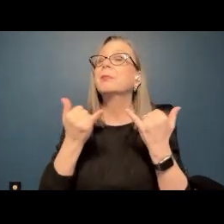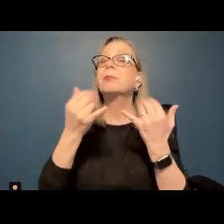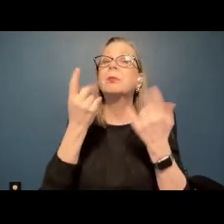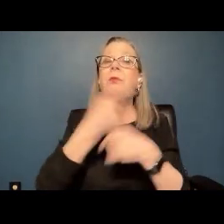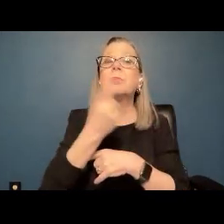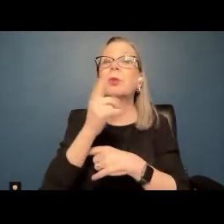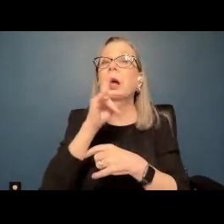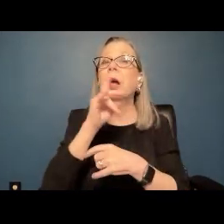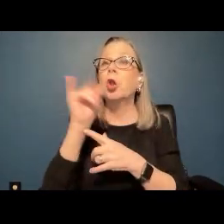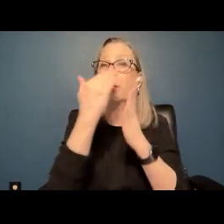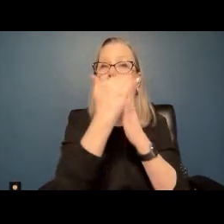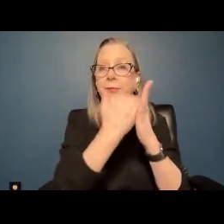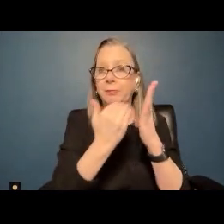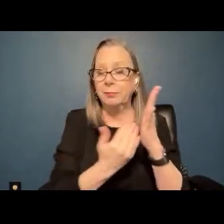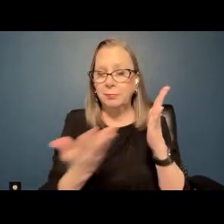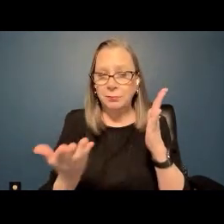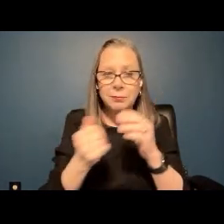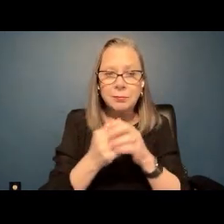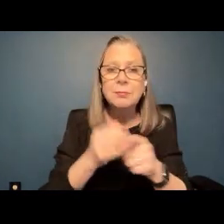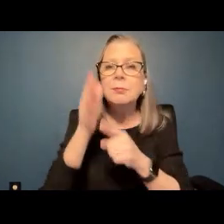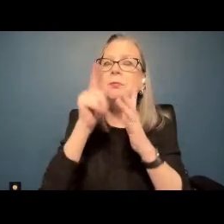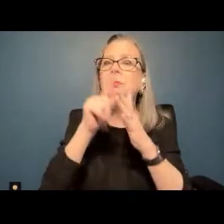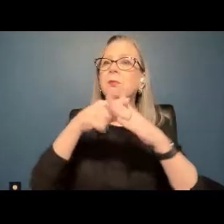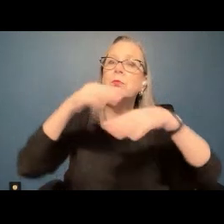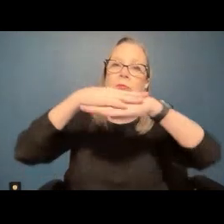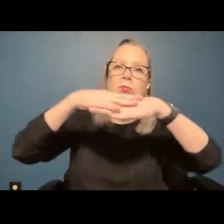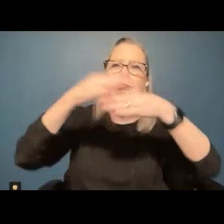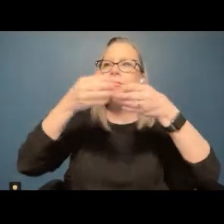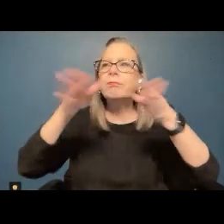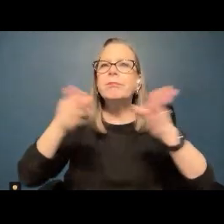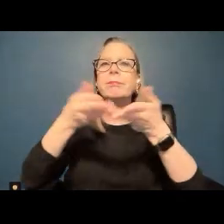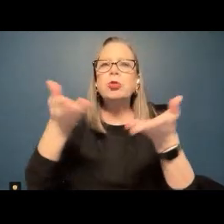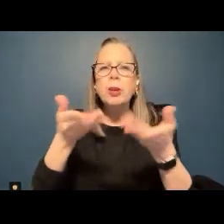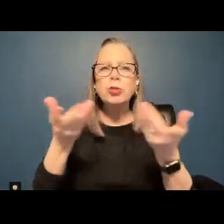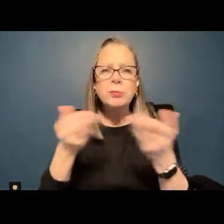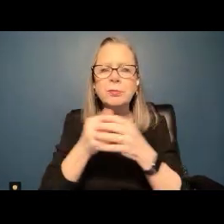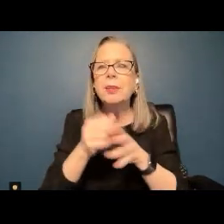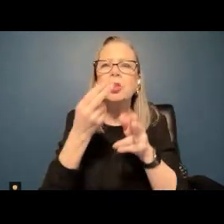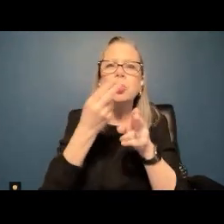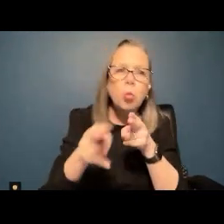We'll start with an introduction and overview, both with a short introduction to the center itself,